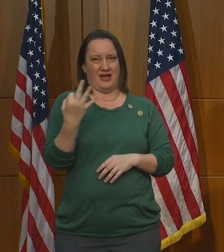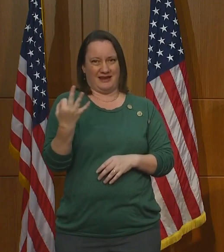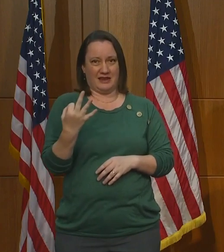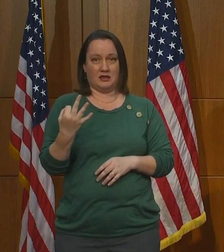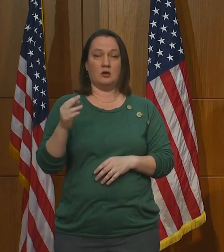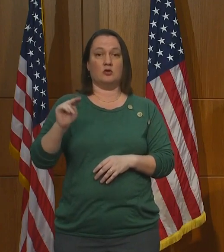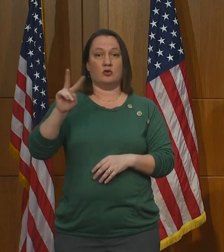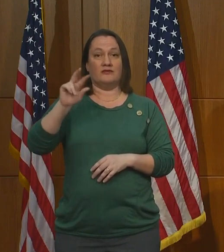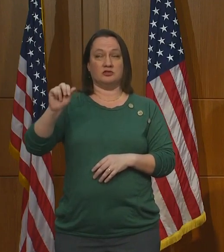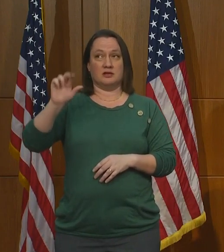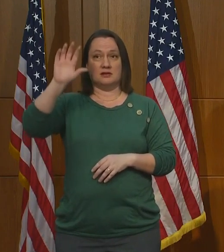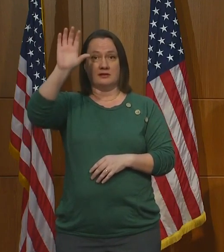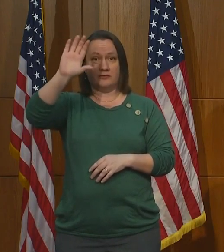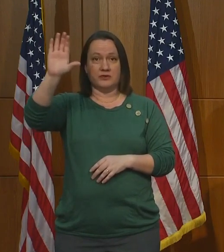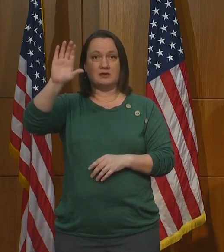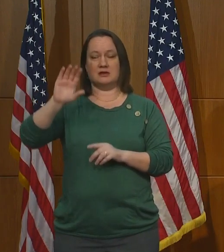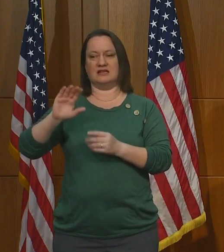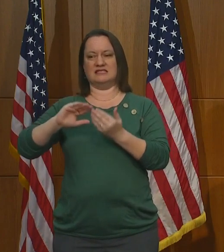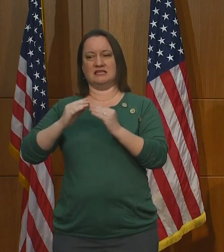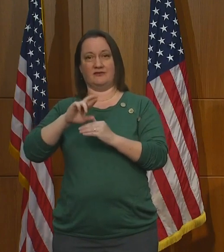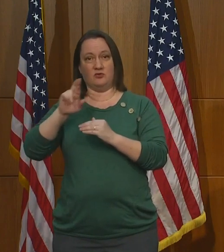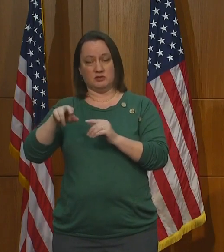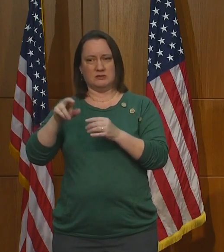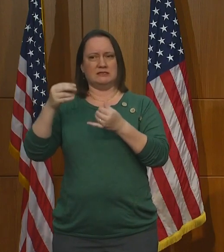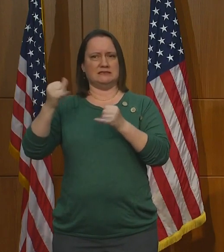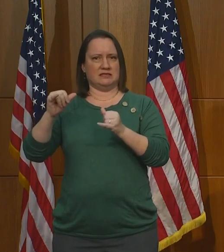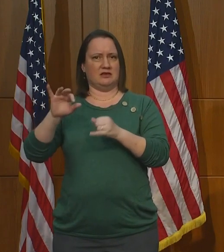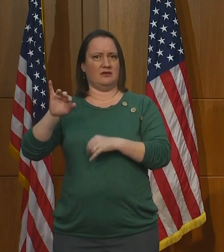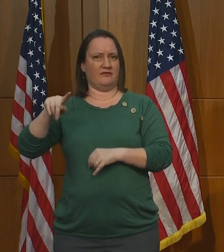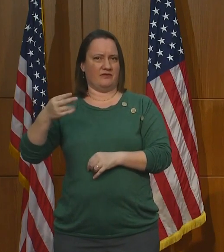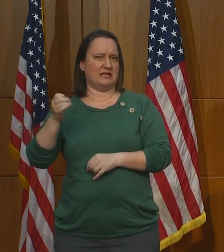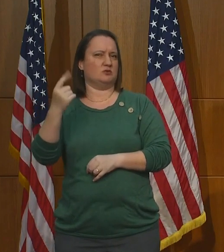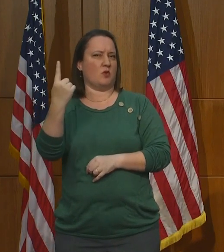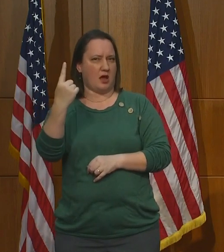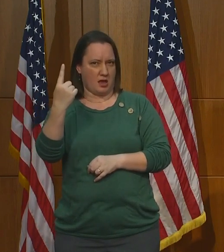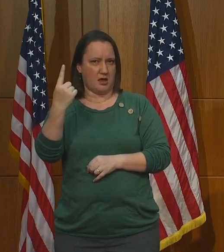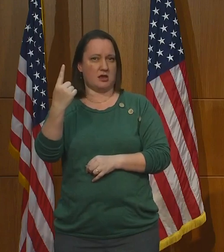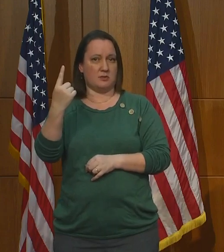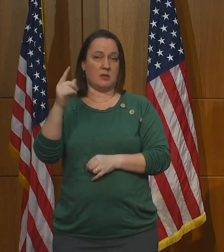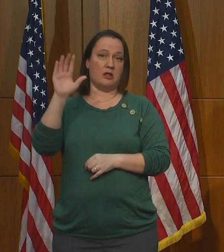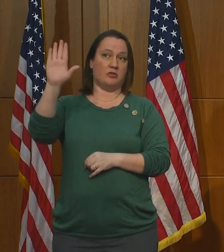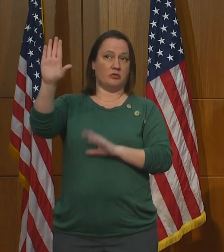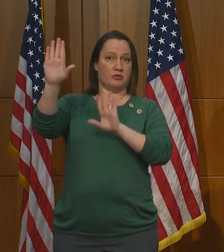ON FRIDAY. NORTHERN VIRGINIA AND THE CITY OF RICHMOND